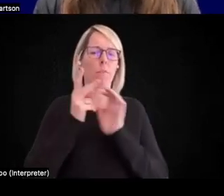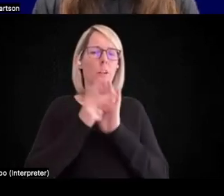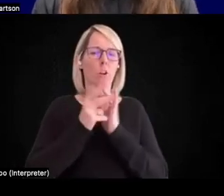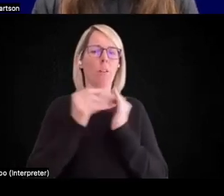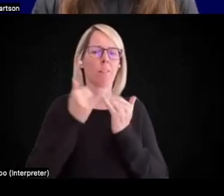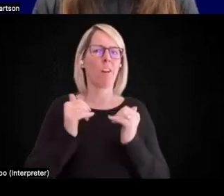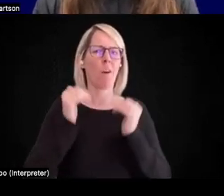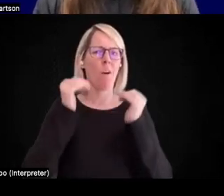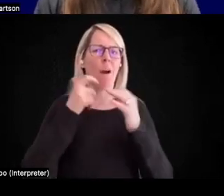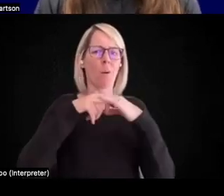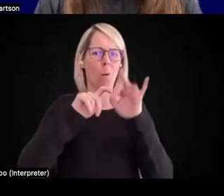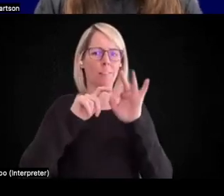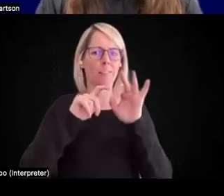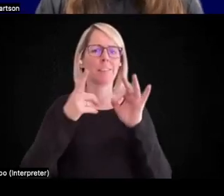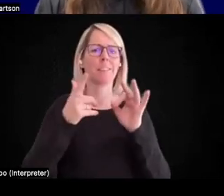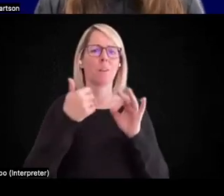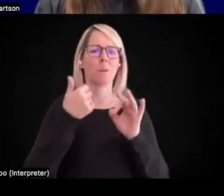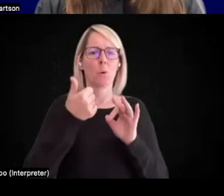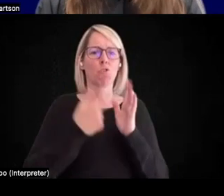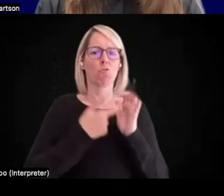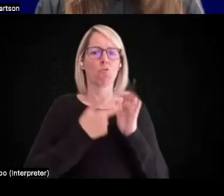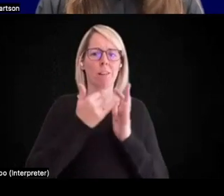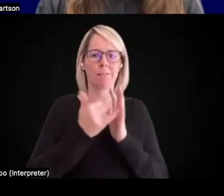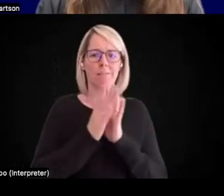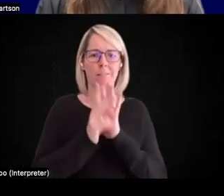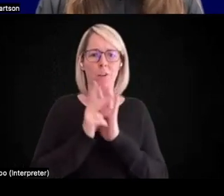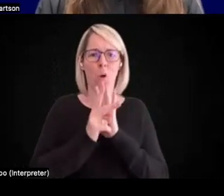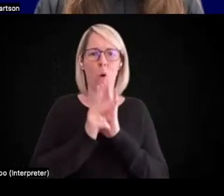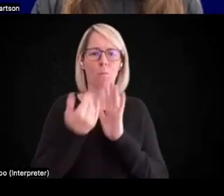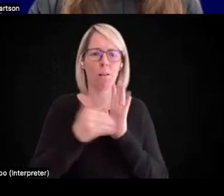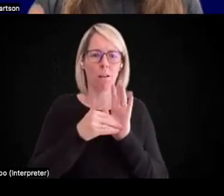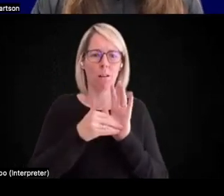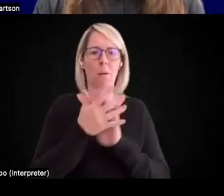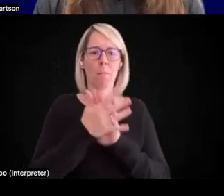high resolution video, so that you can see that without fuzzy and then you will get